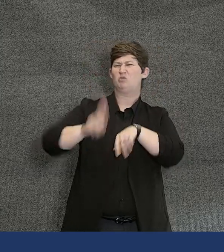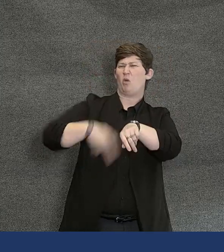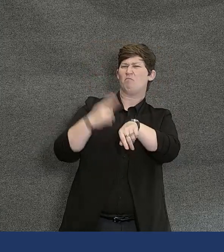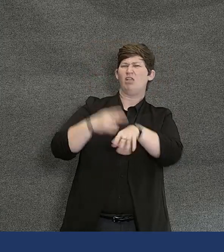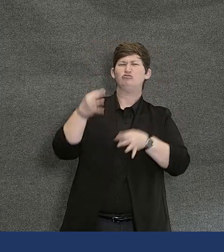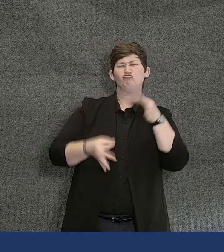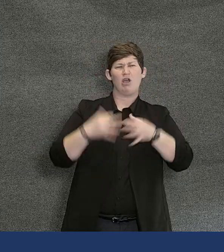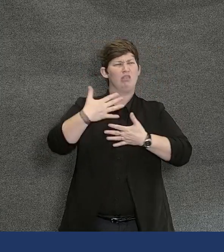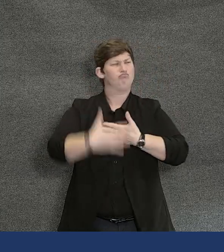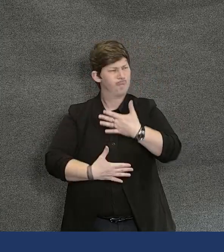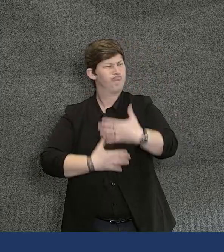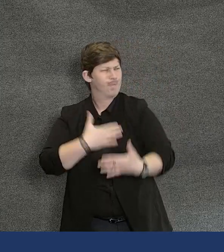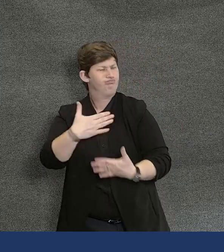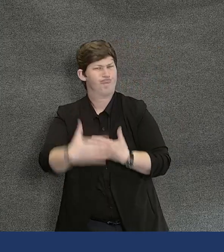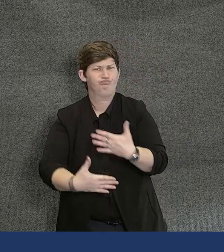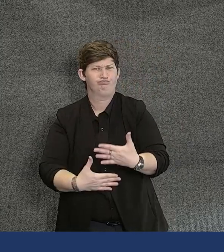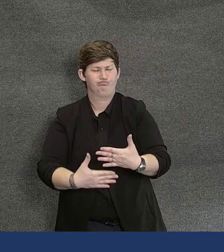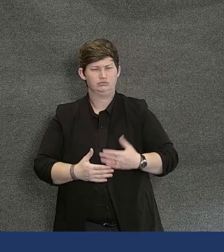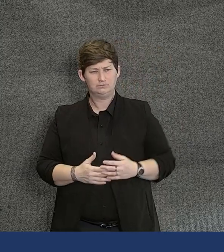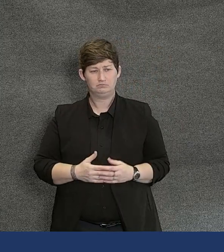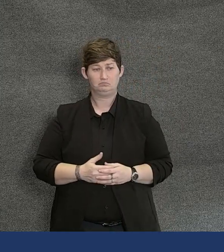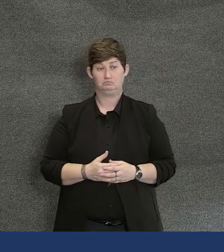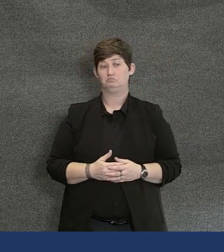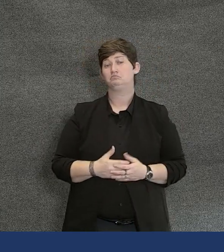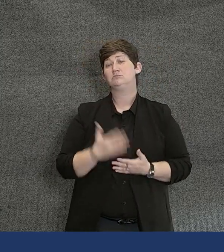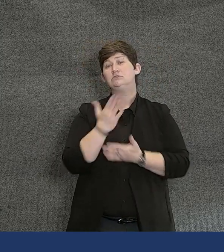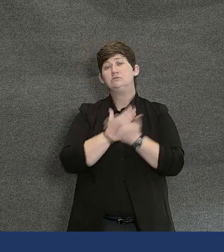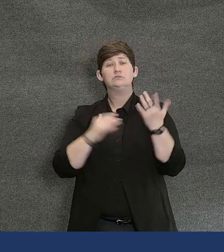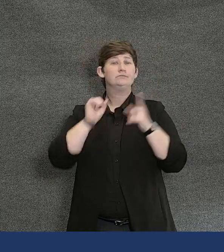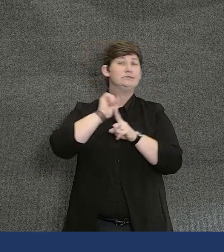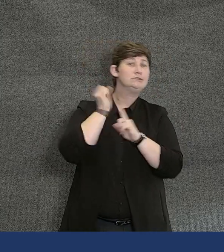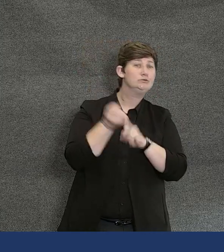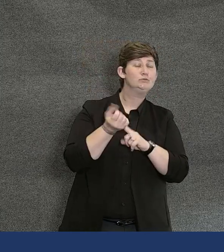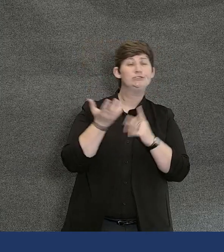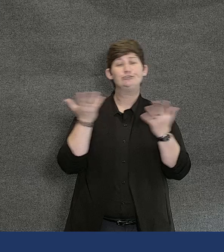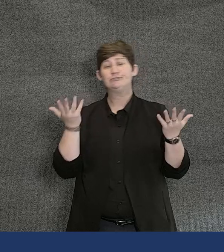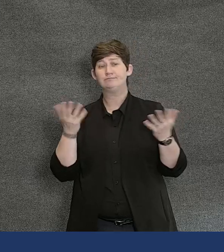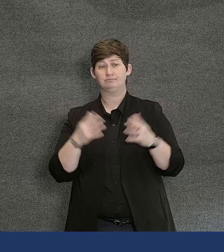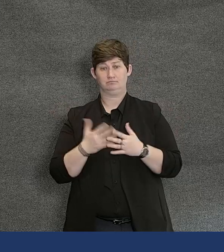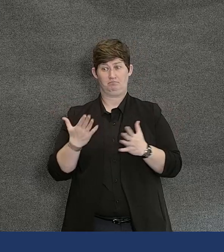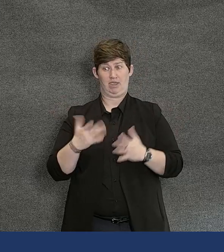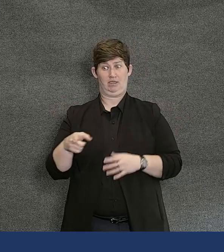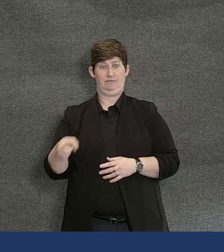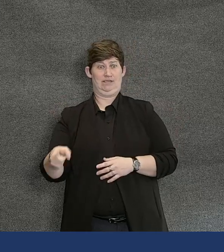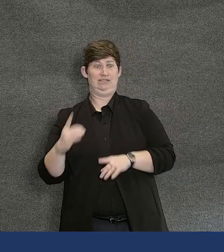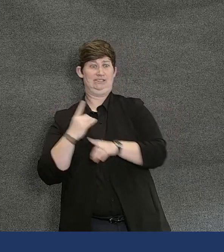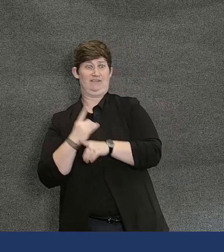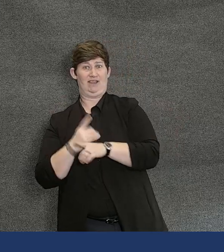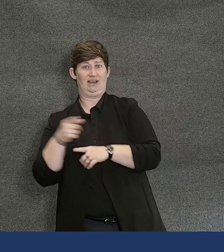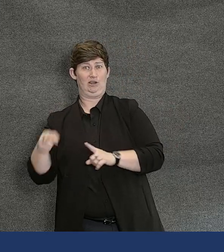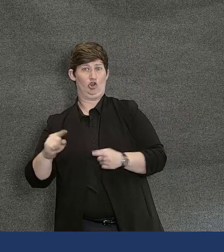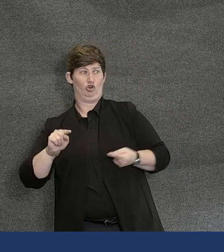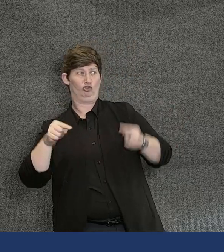Now, there are some situations where what the defendant did to hurt the plaintiff-- you follow me?